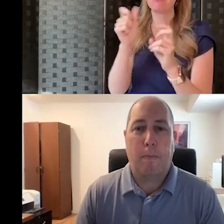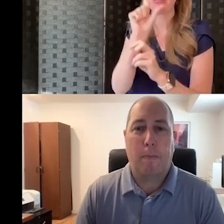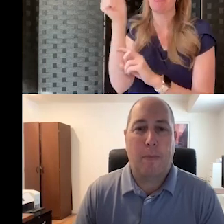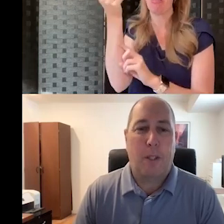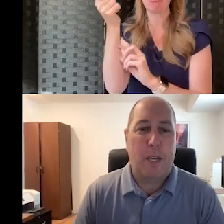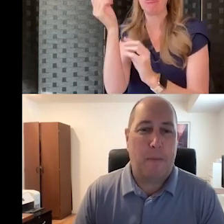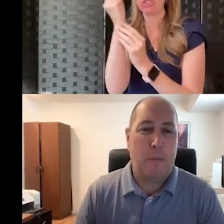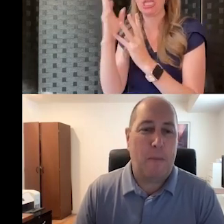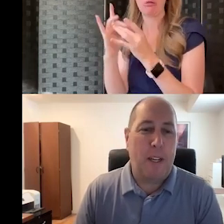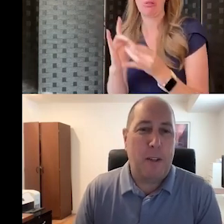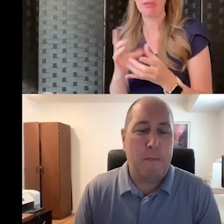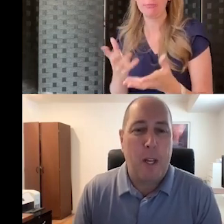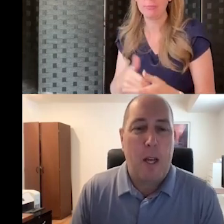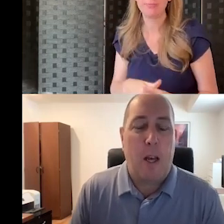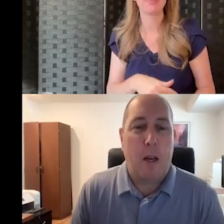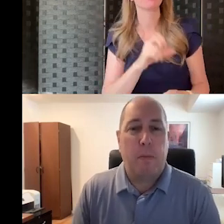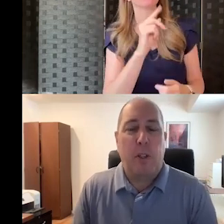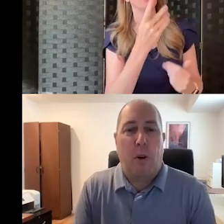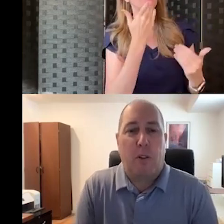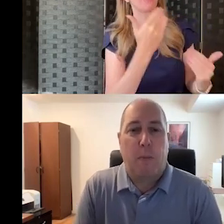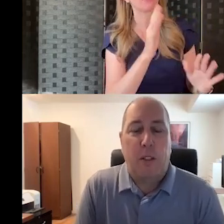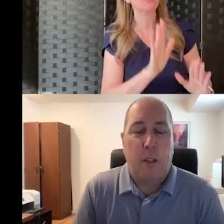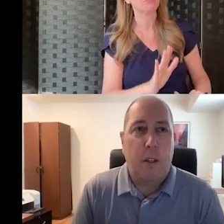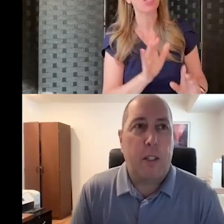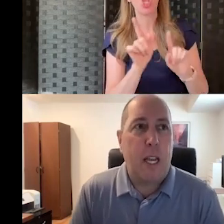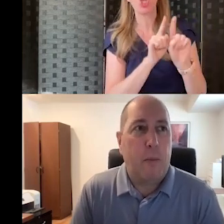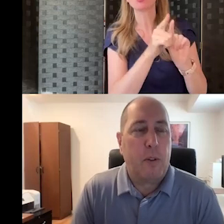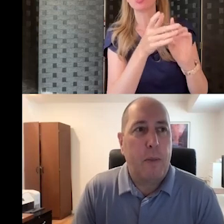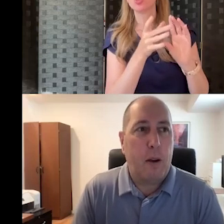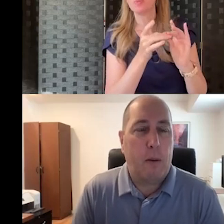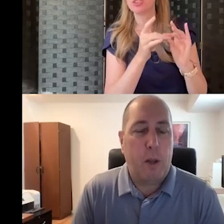Jared: Great. Thank you. >> You also mentioned that tables may not be